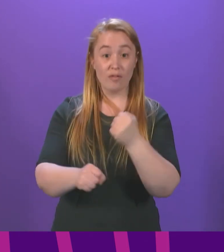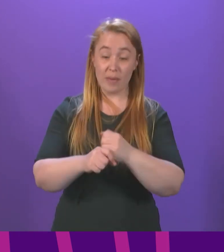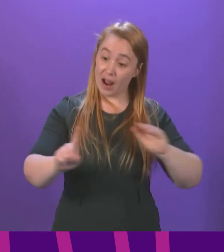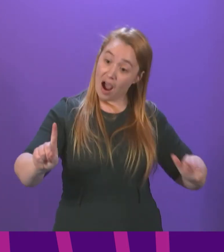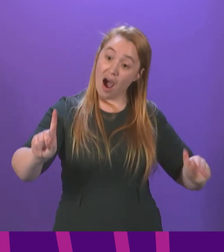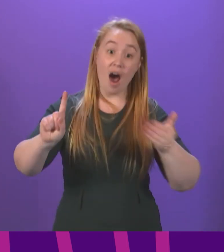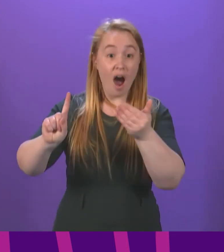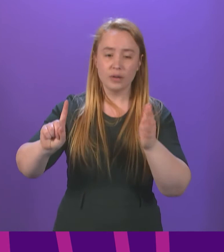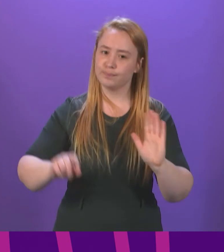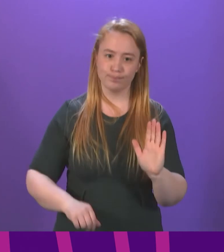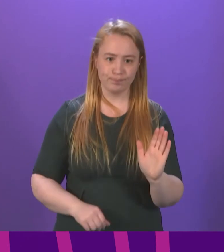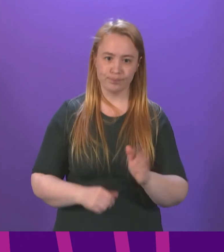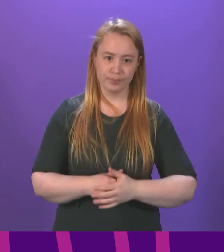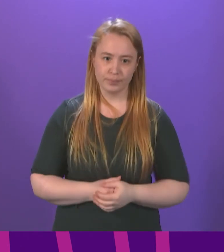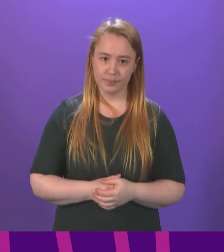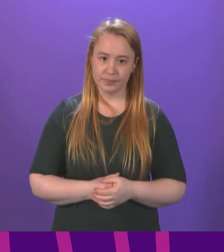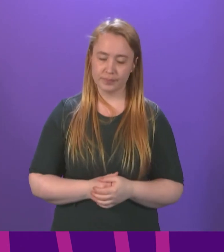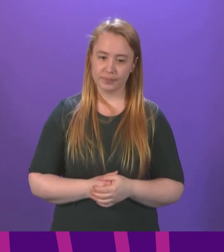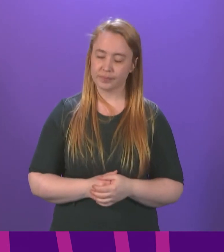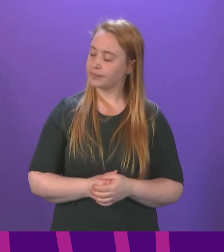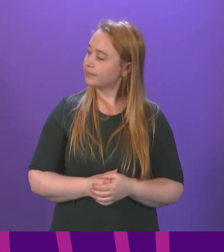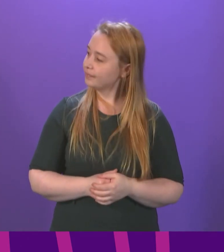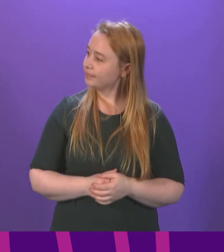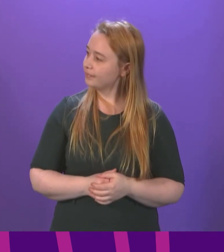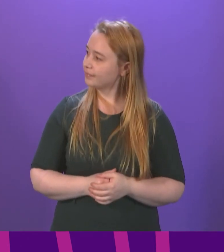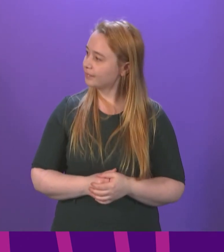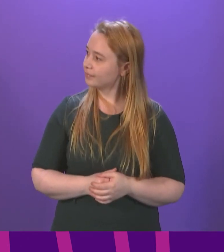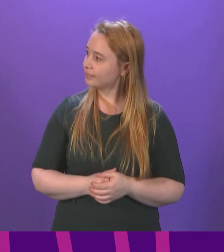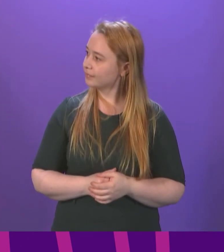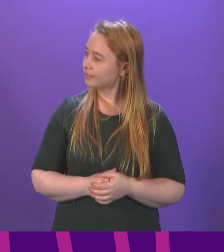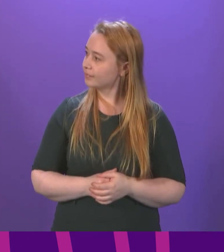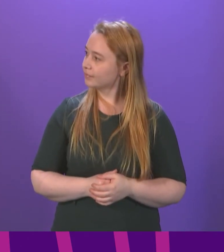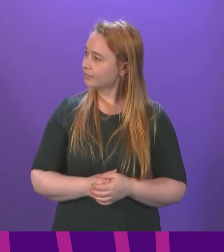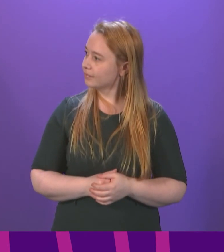use of the existing testing capacity.